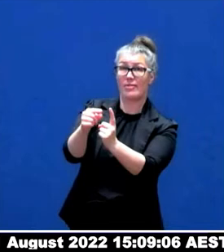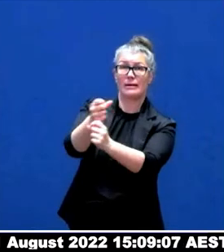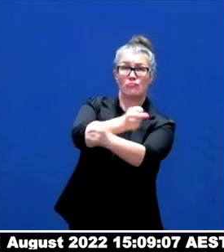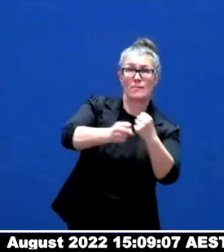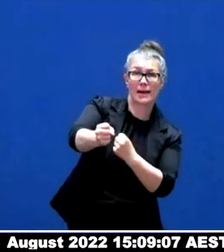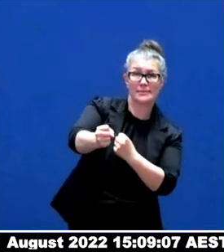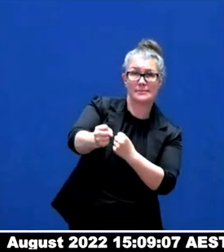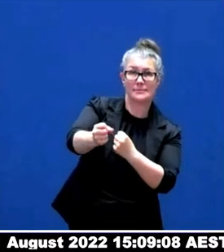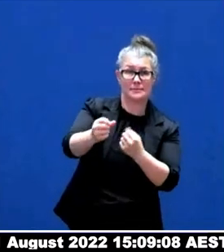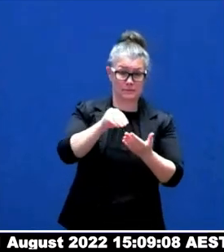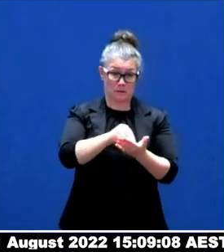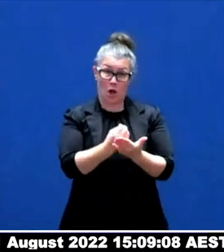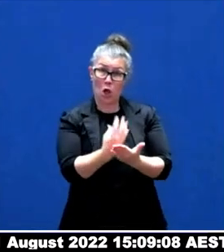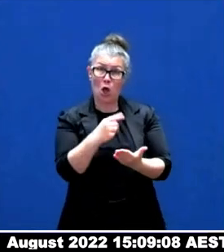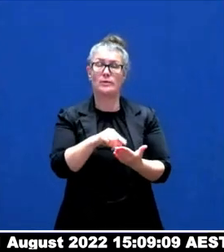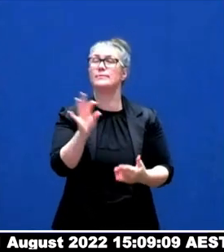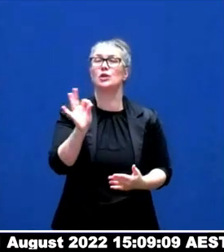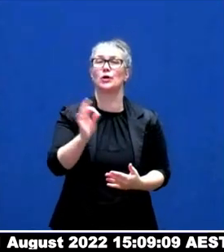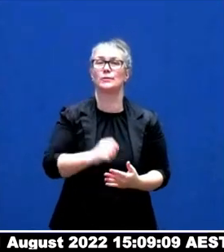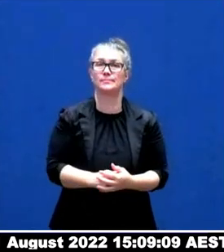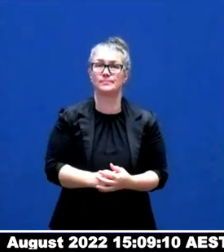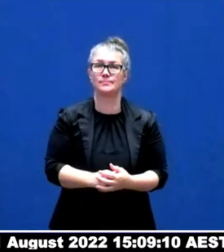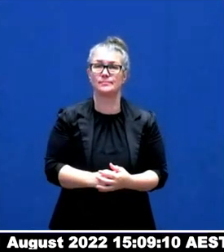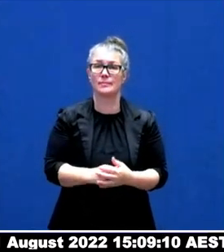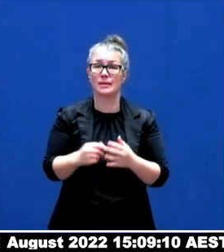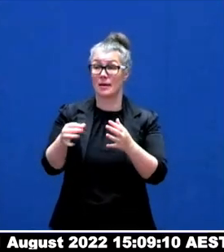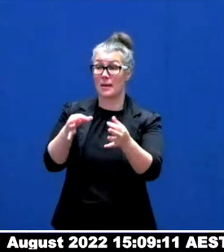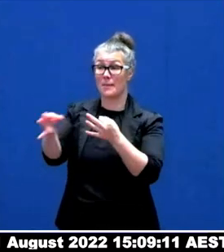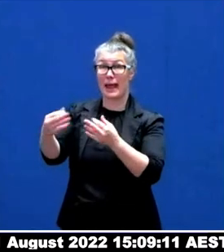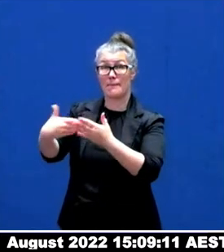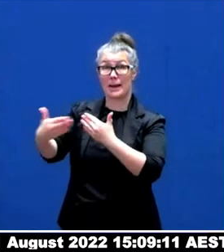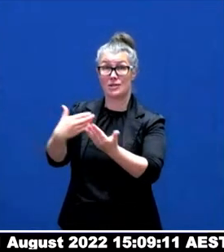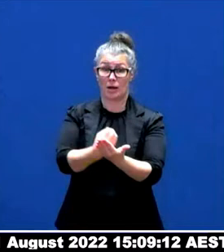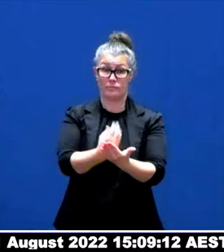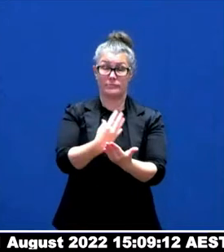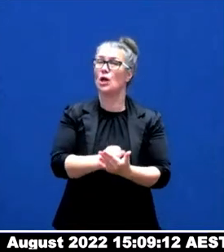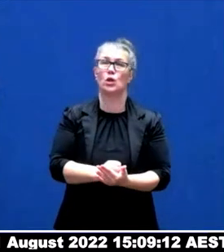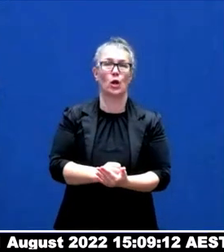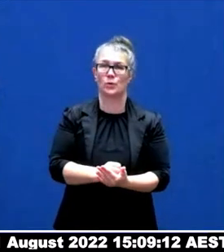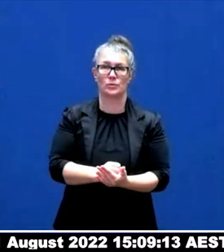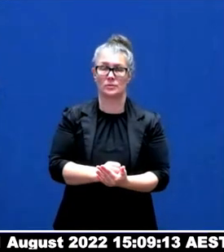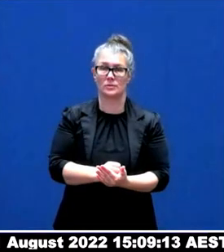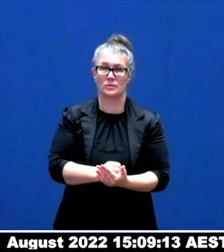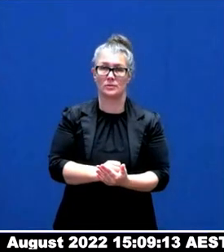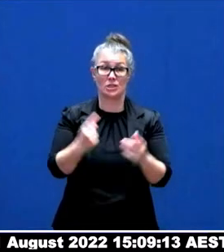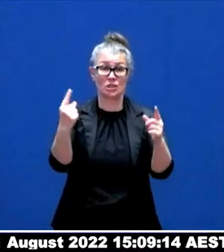No. MS DOWSETT: If there's a change in a plan manager? No. And if there's a change in an NDIS provider?